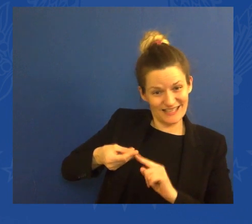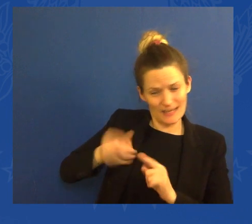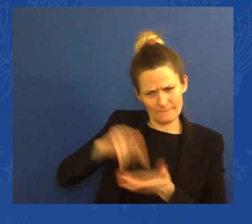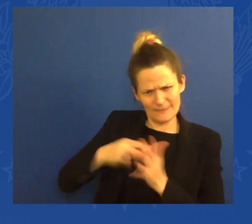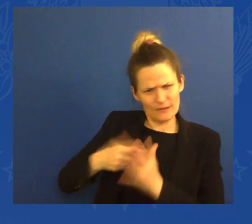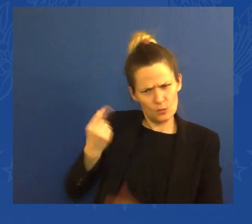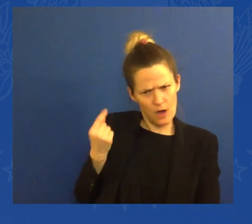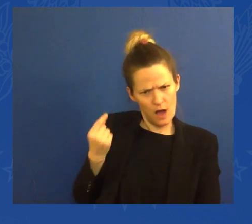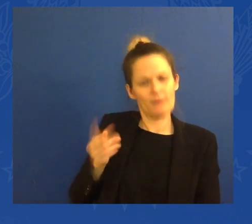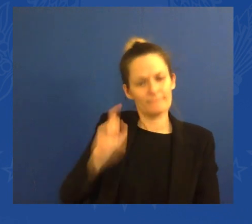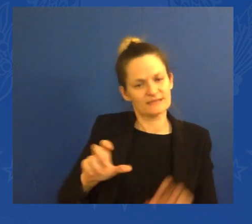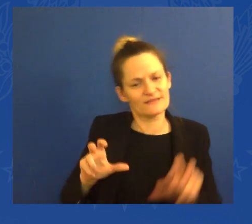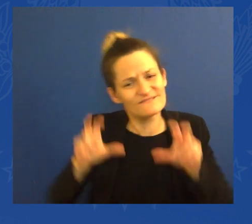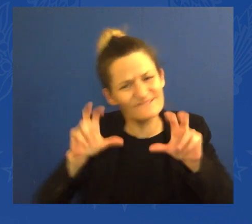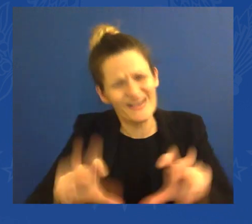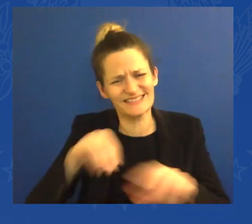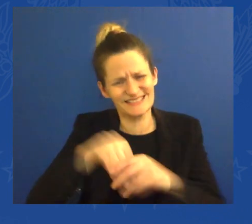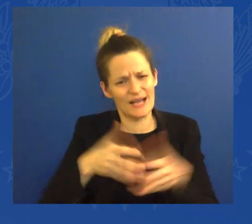For a long, long time -- since the '30s --